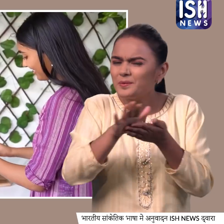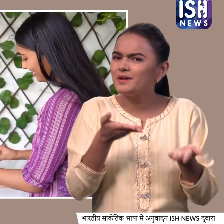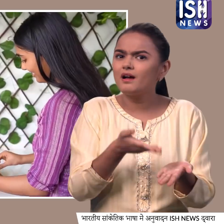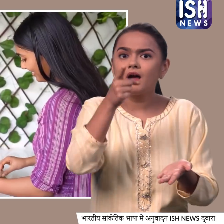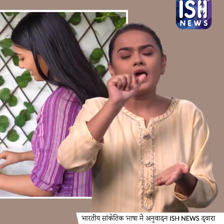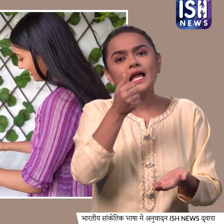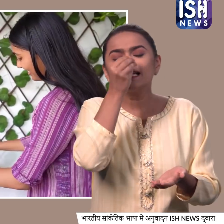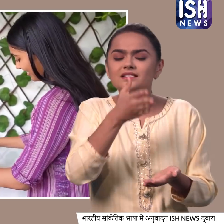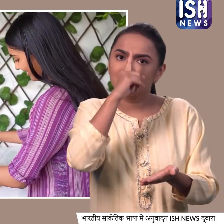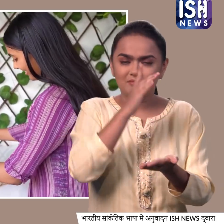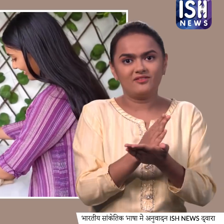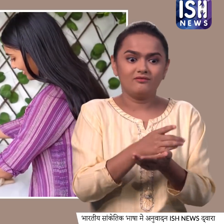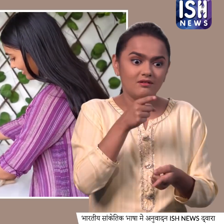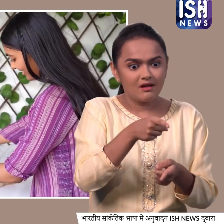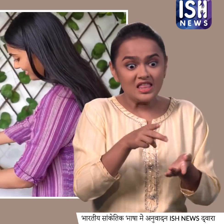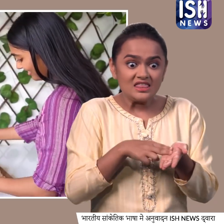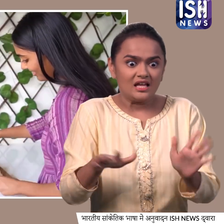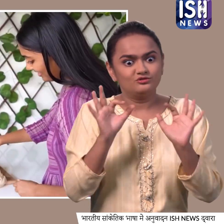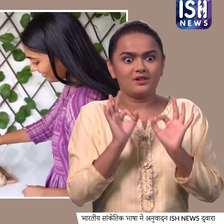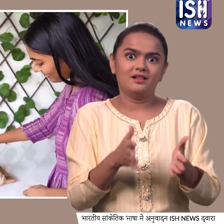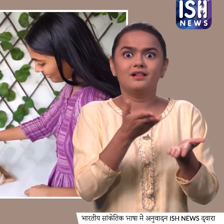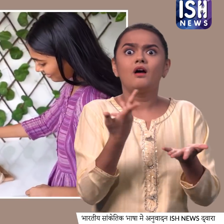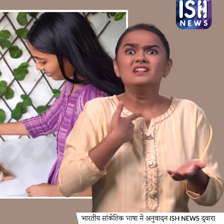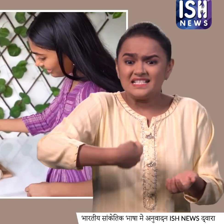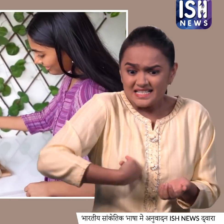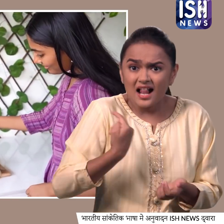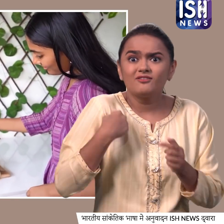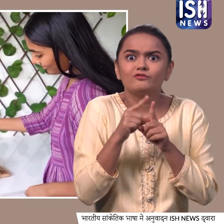You can trust that they are safe because you're the one growing them